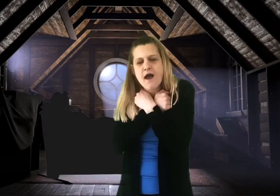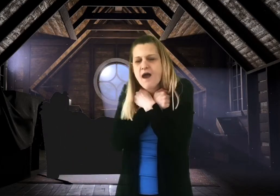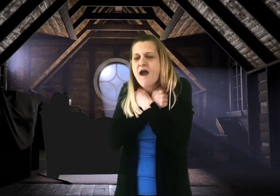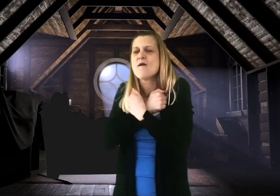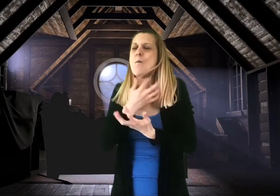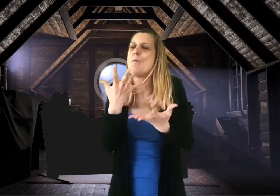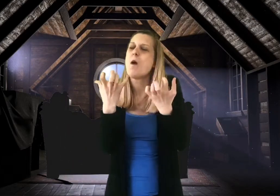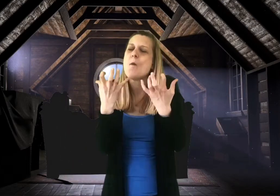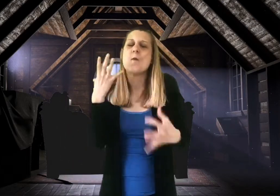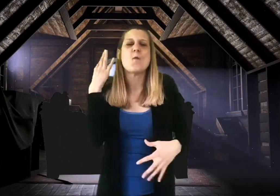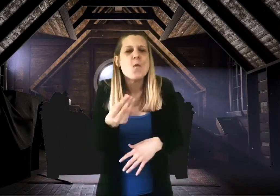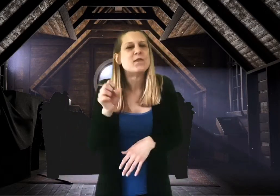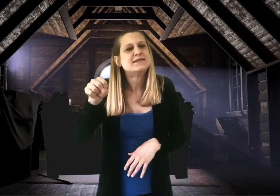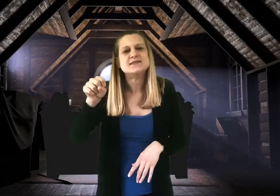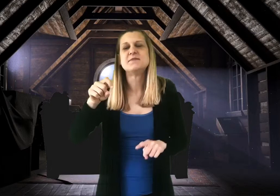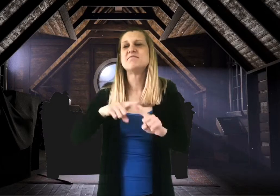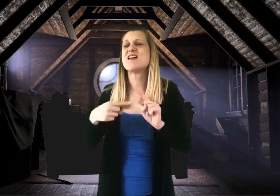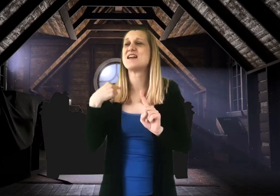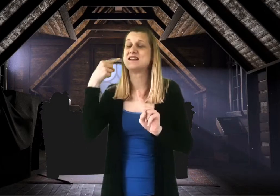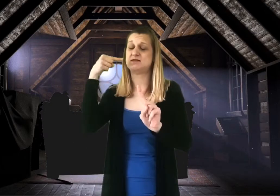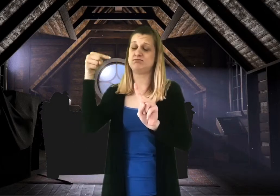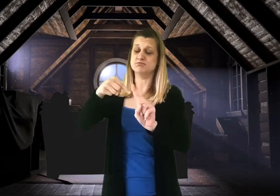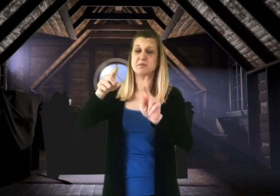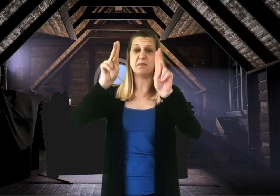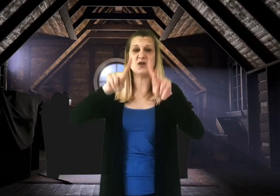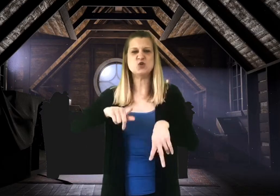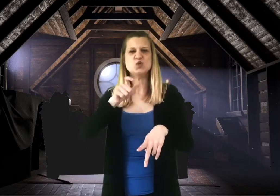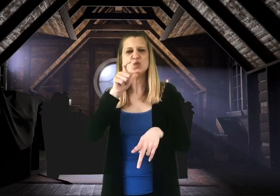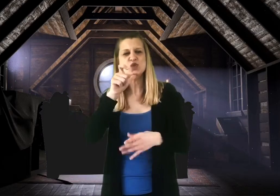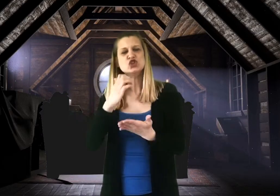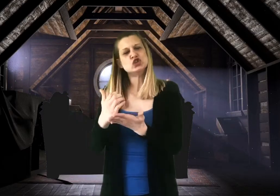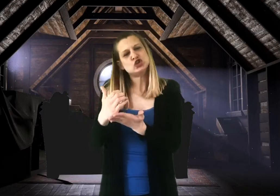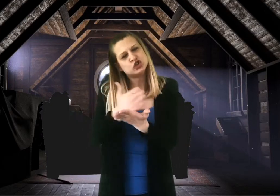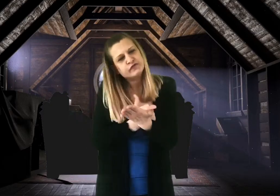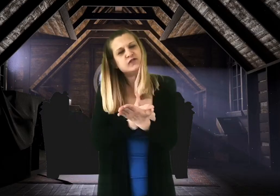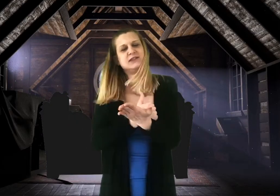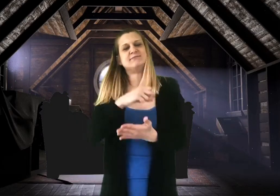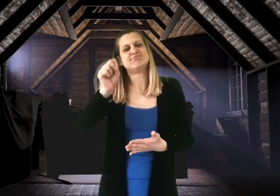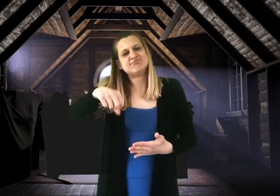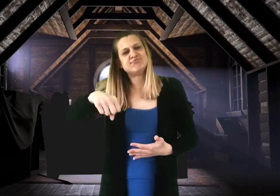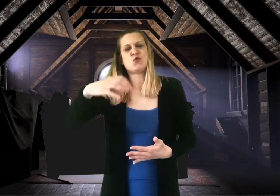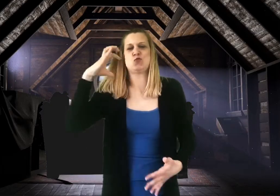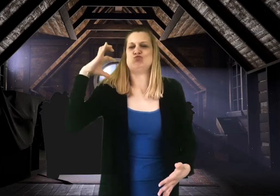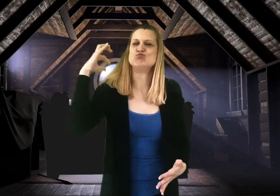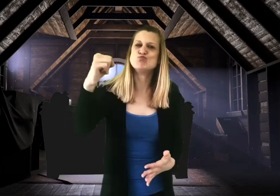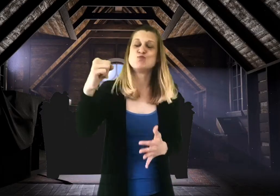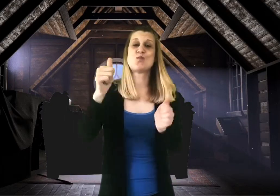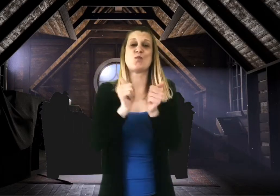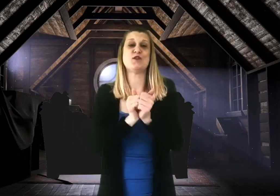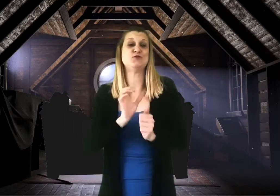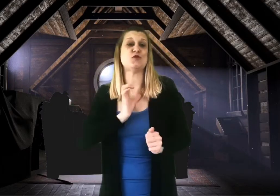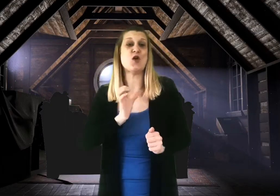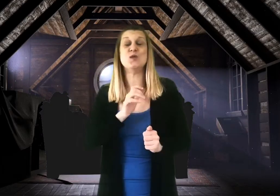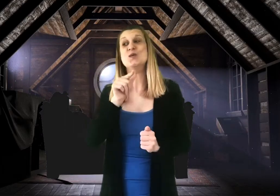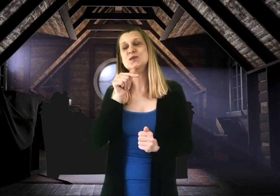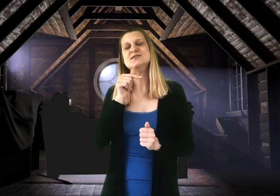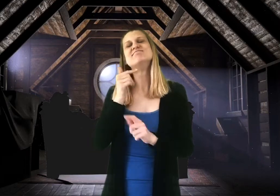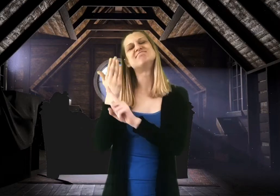"Mind you, I’d love to go. But on the other hand... I believe that the person who really deserves